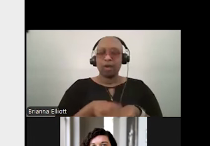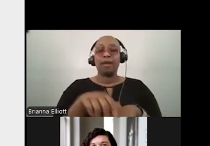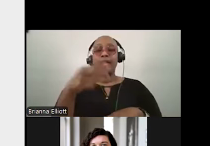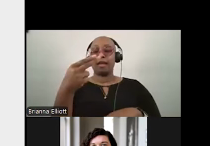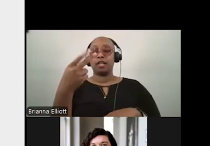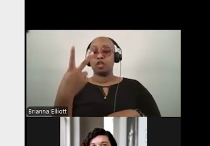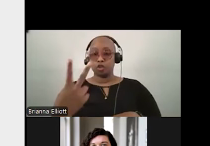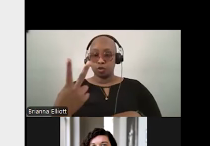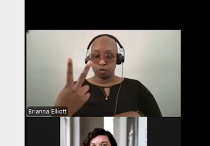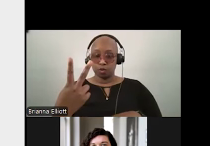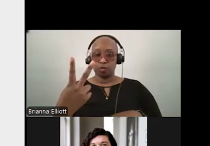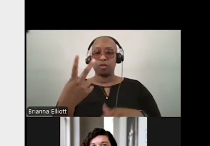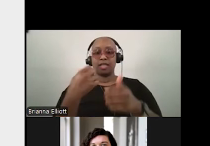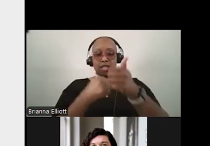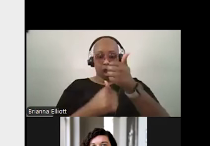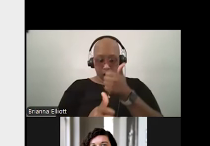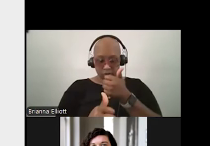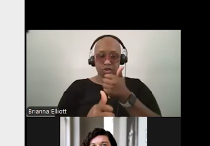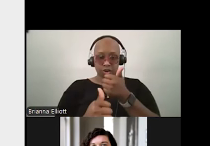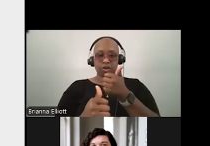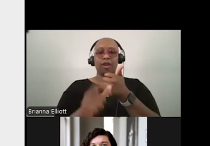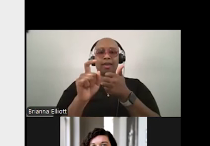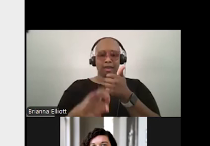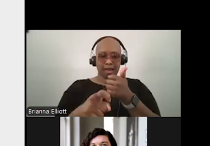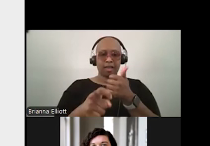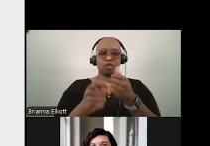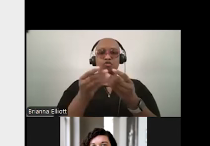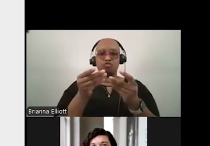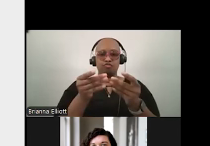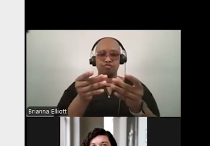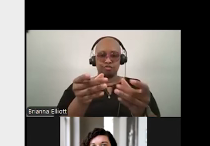has to come under heading one. It has to flow naturally. You cannot have a heading two before